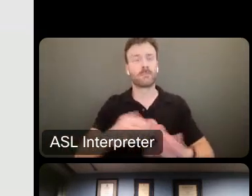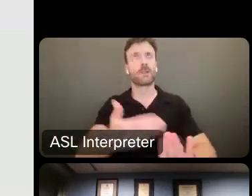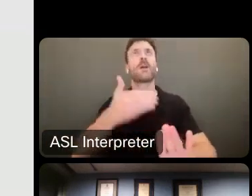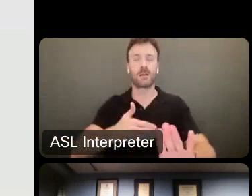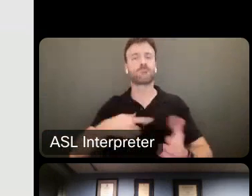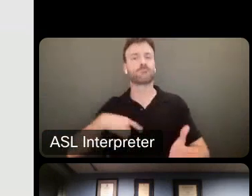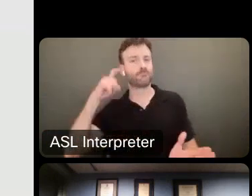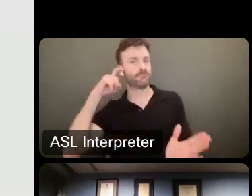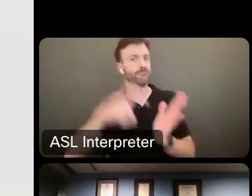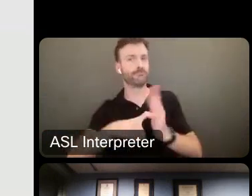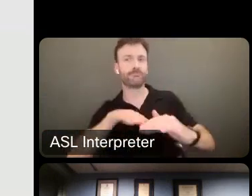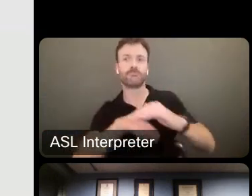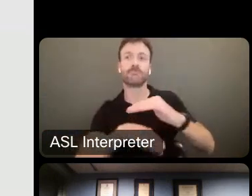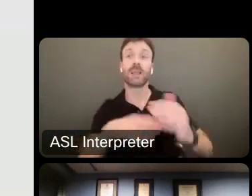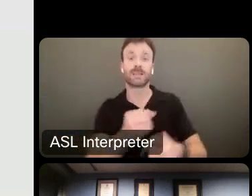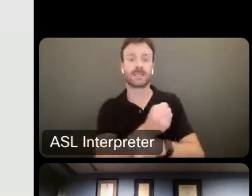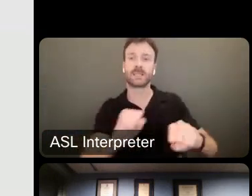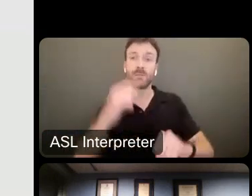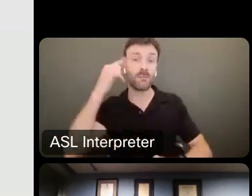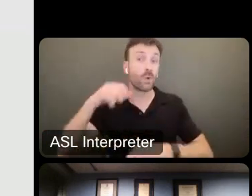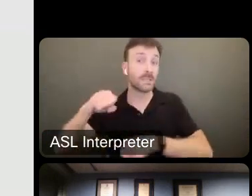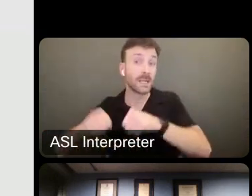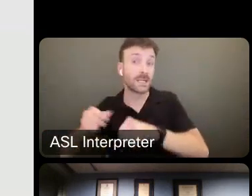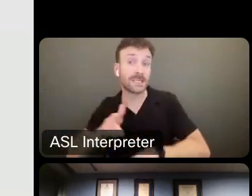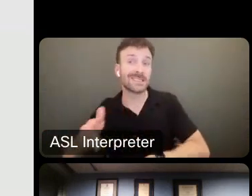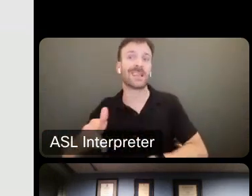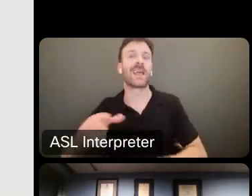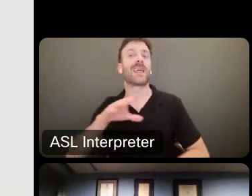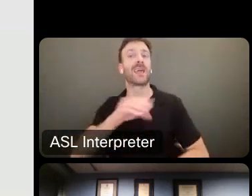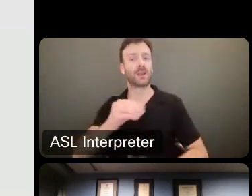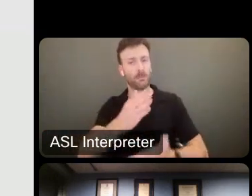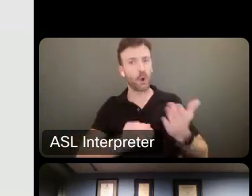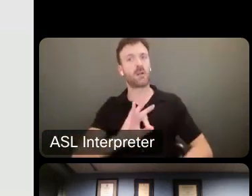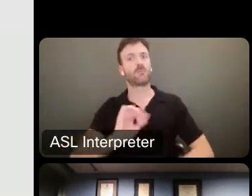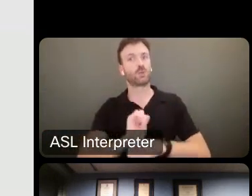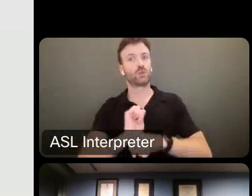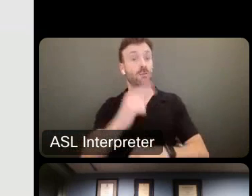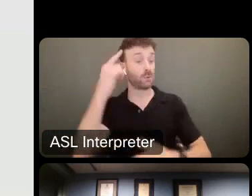and safety for cyclists as part of the job for every person involved in overseeing construction work.